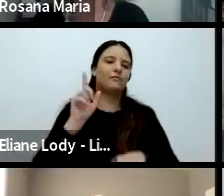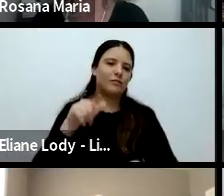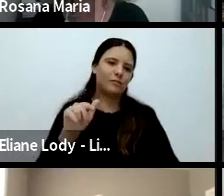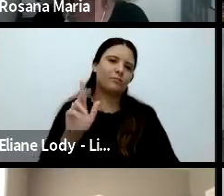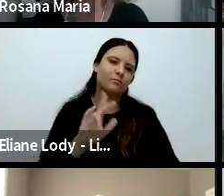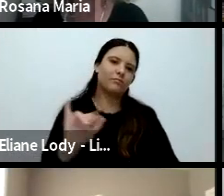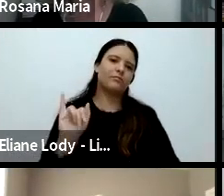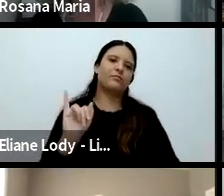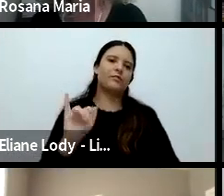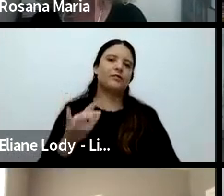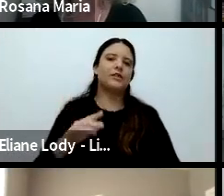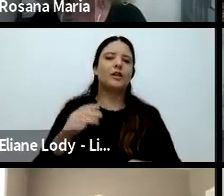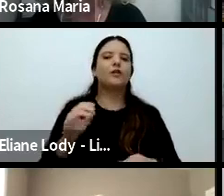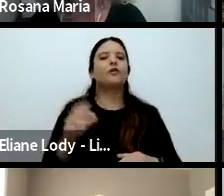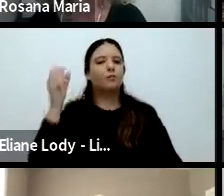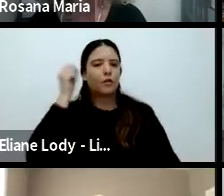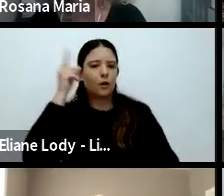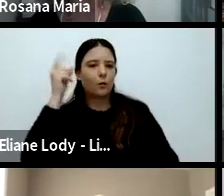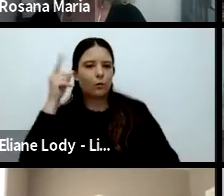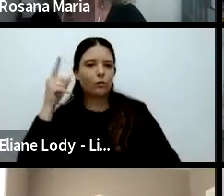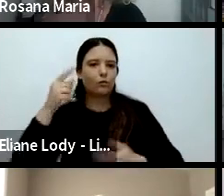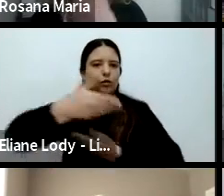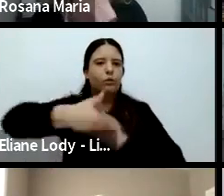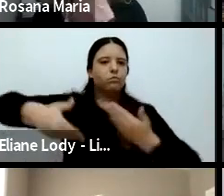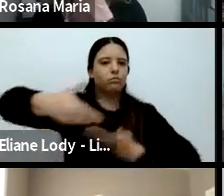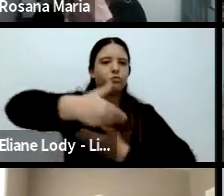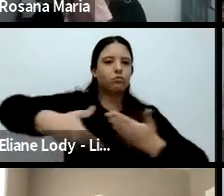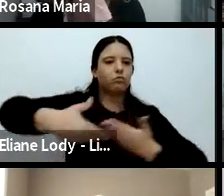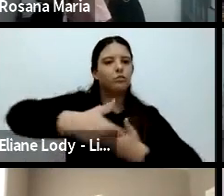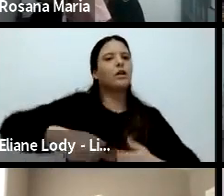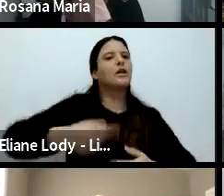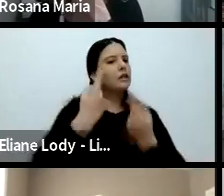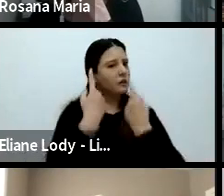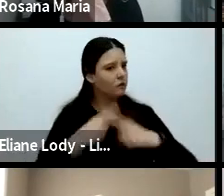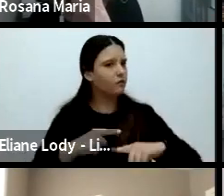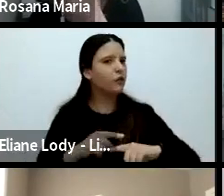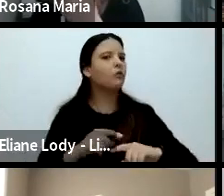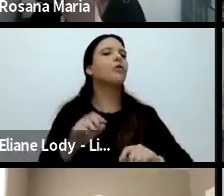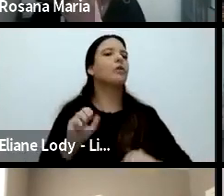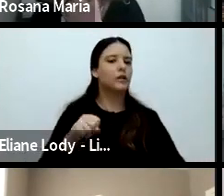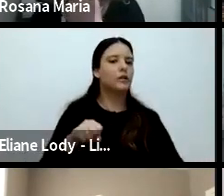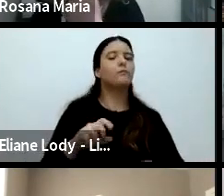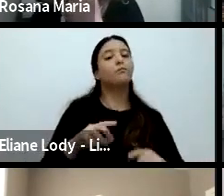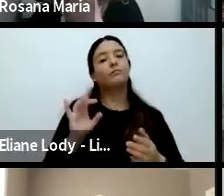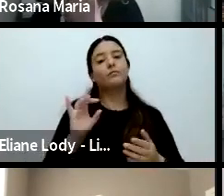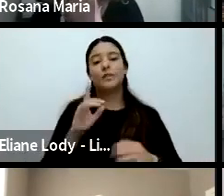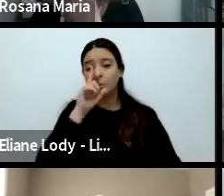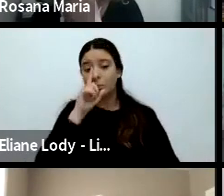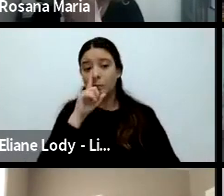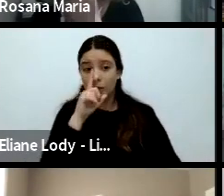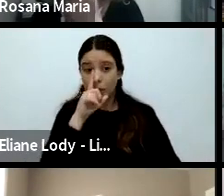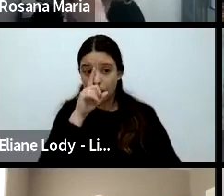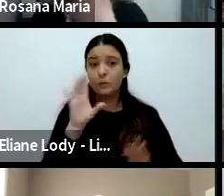tural way so it is challenging it way so it is challenging it is dangerous. s. And it's the day s. And it's the dairy as an asset cinco says, but I think